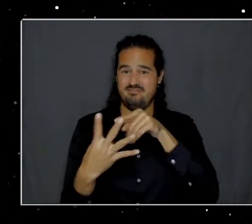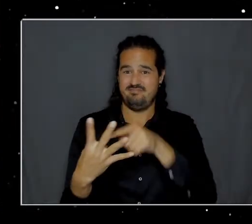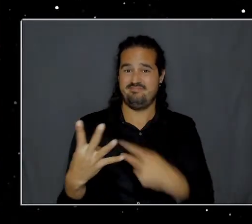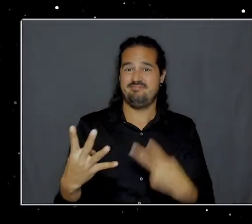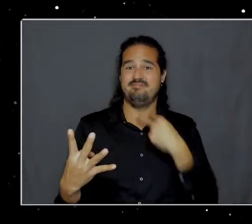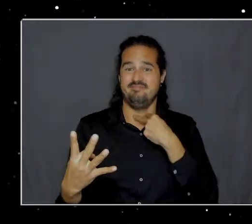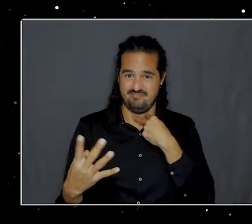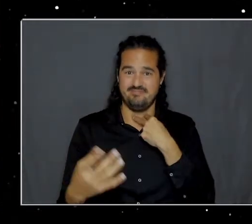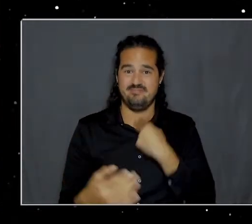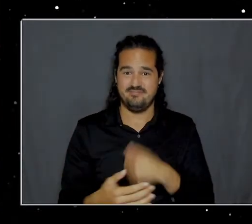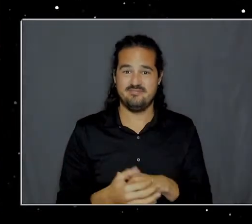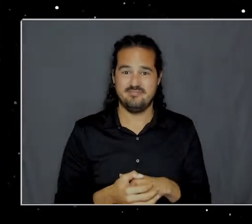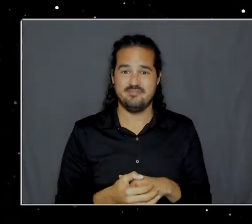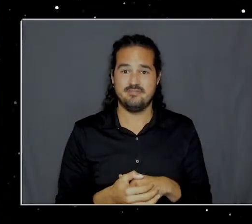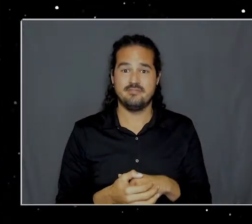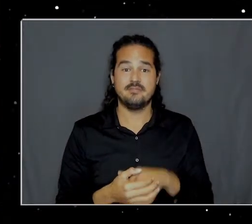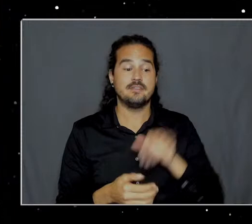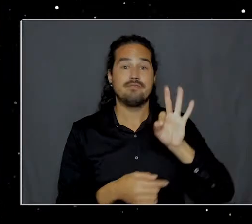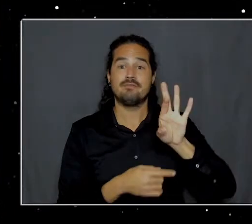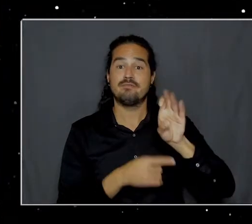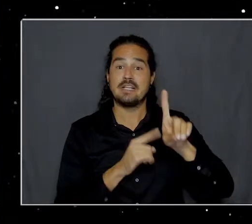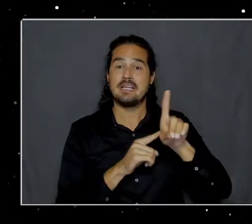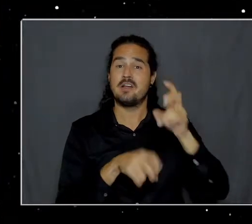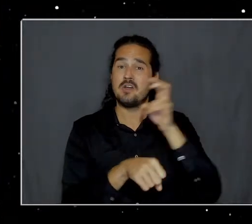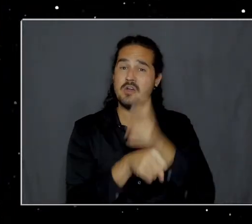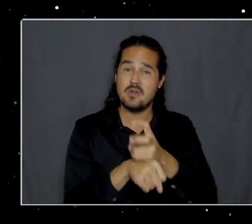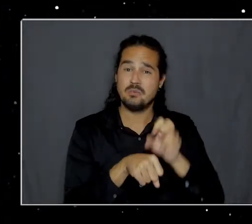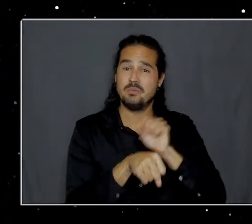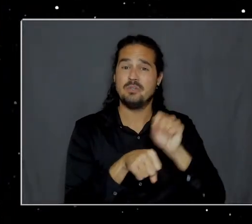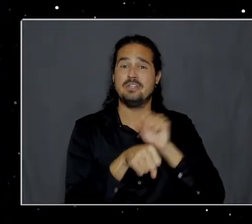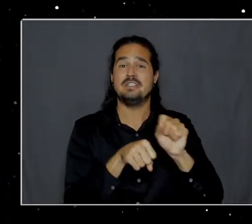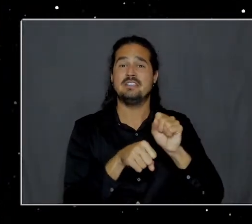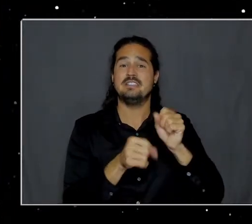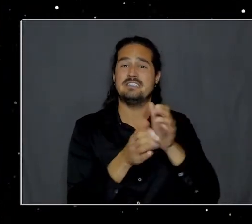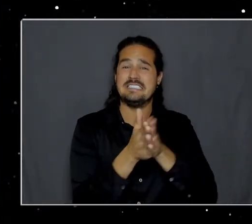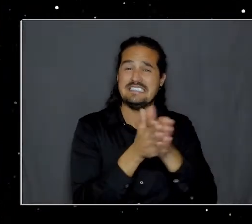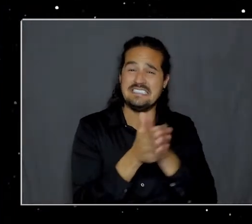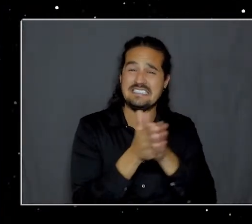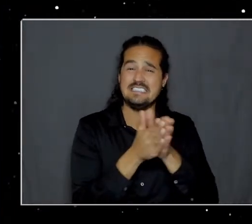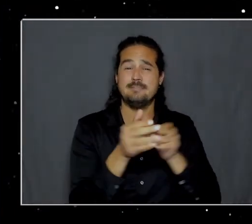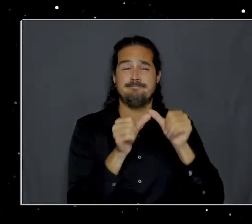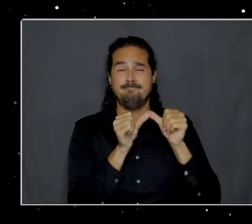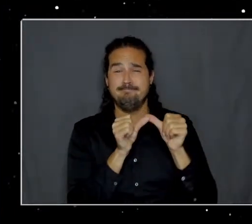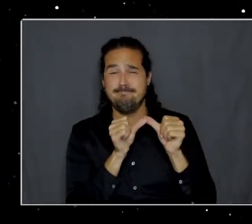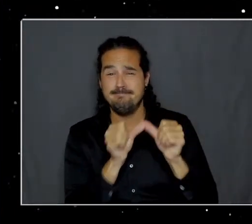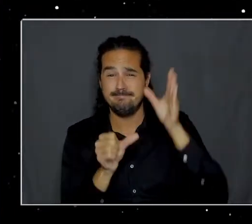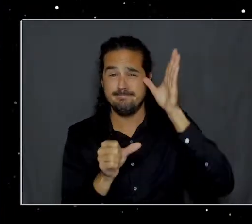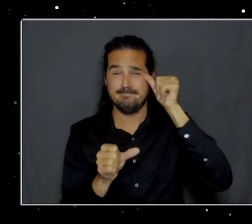INCARCERATED IN THAT FACILITY. THROUGH HIS HARD WORK, HIS DILIGENCE. JOHN MIDGLEY: